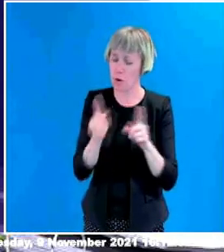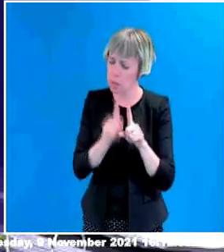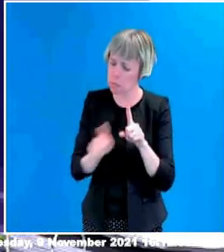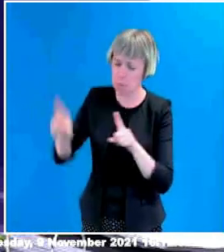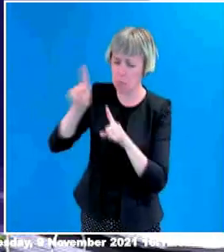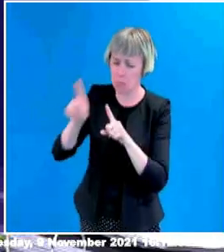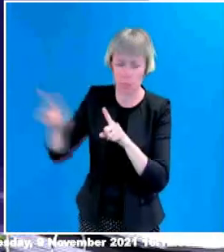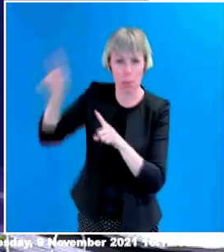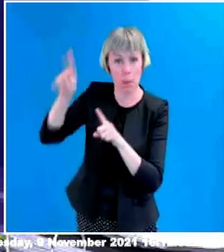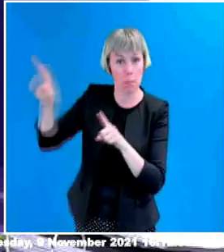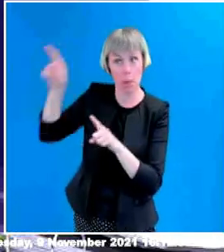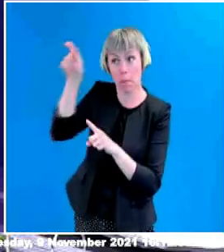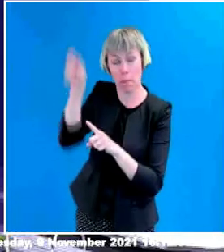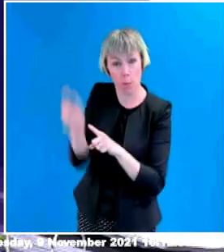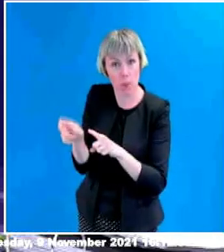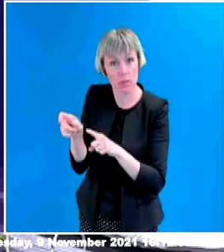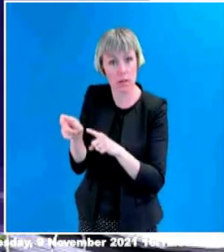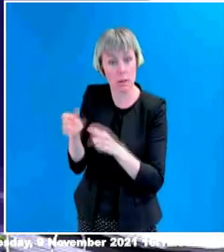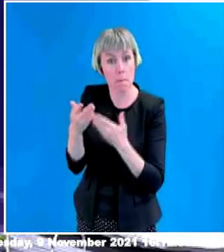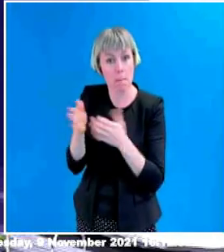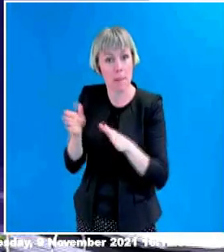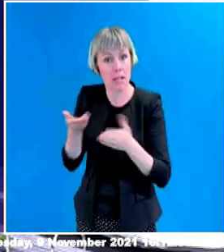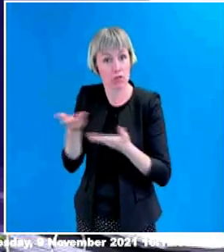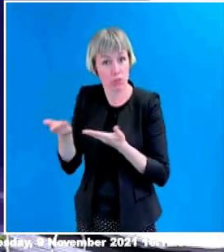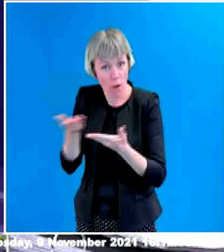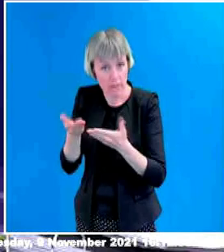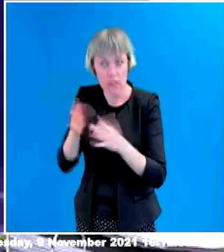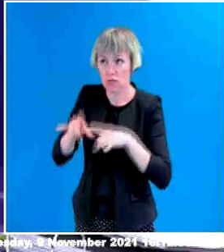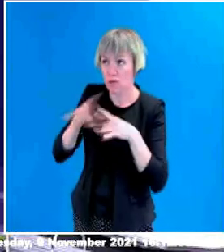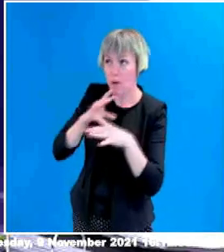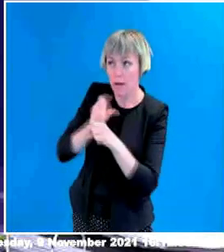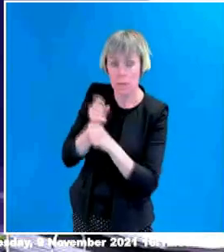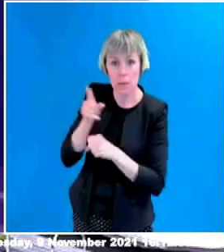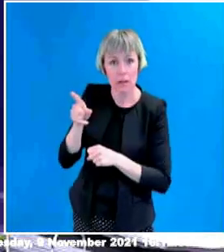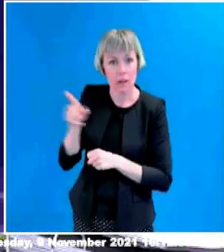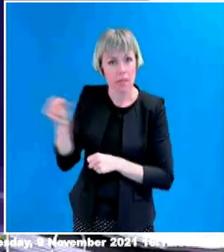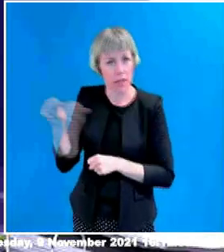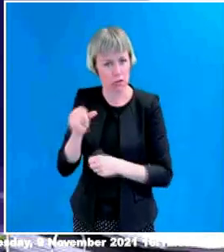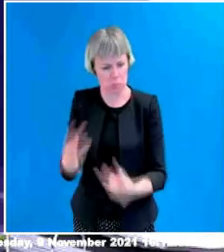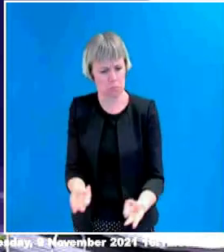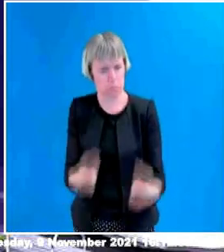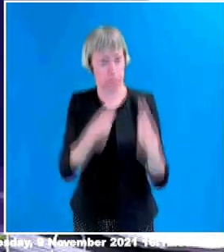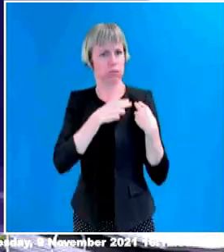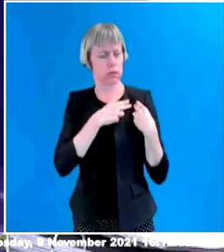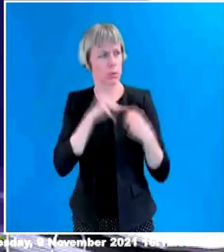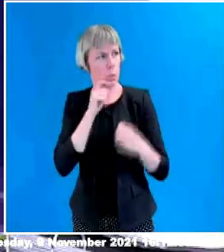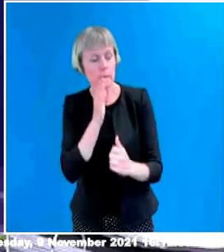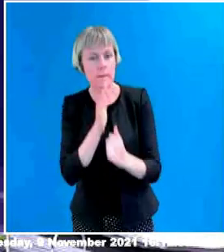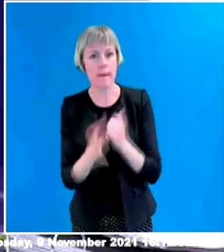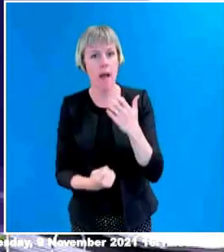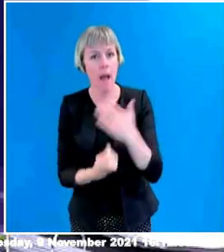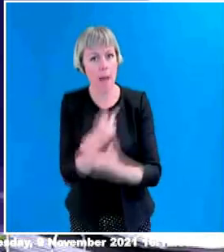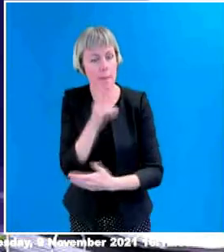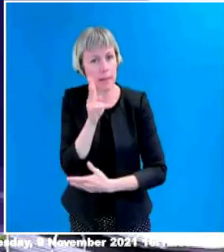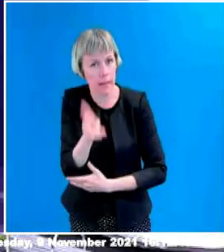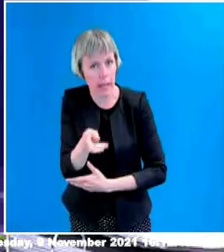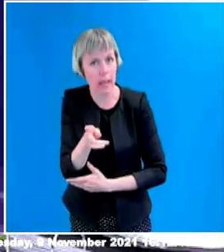Service would want to make sure was not going to reoccur whenever the next review occurred, or that there would be some substantial